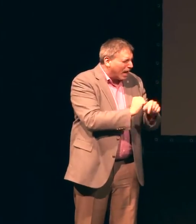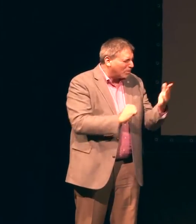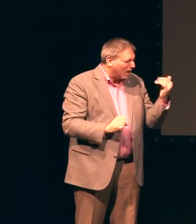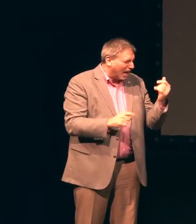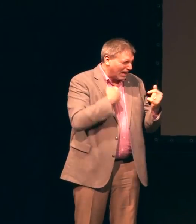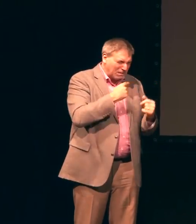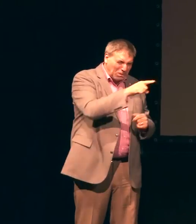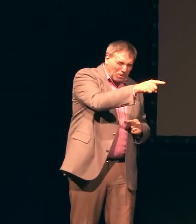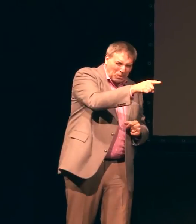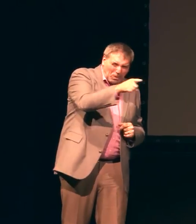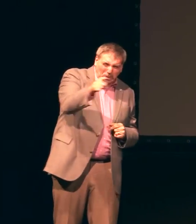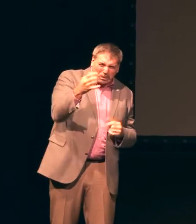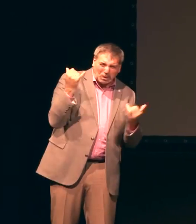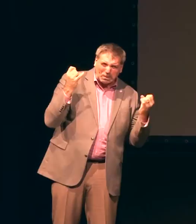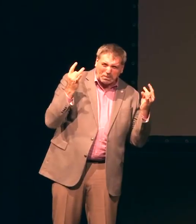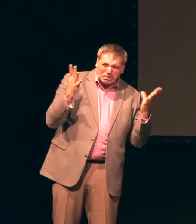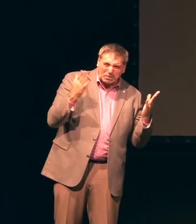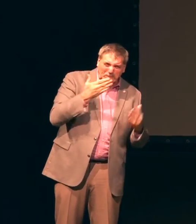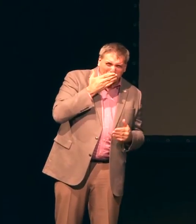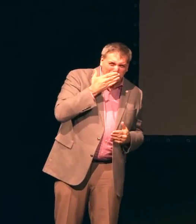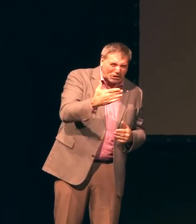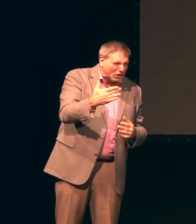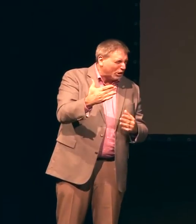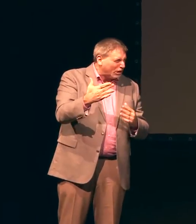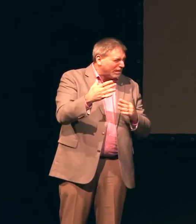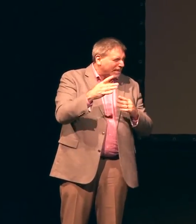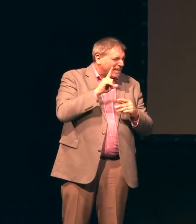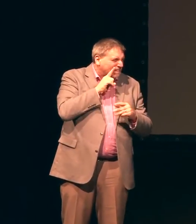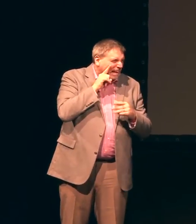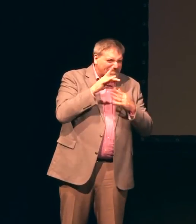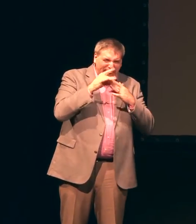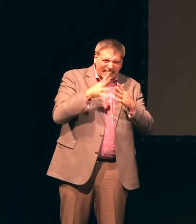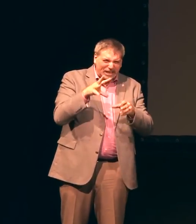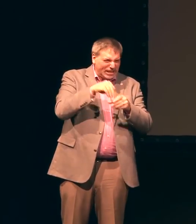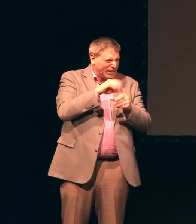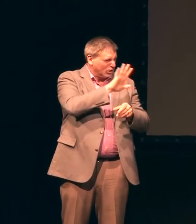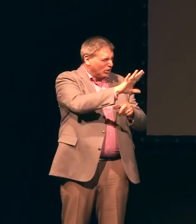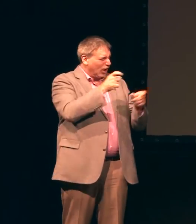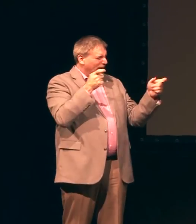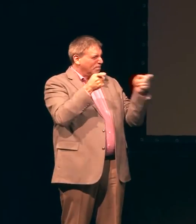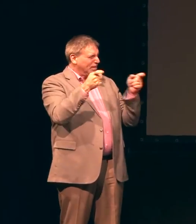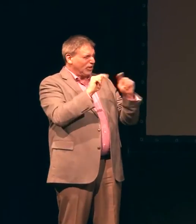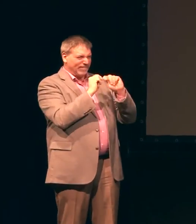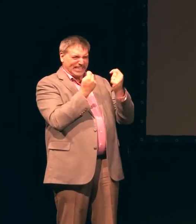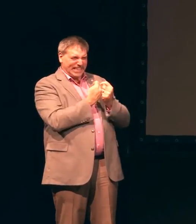apply for your position and replace you? There are so many awesome candidates, Deaf leaders